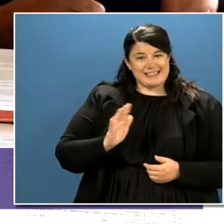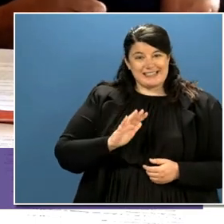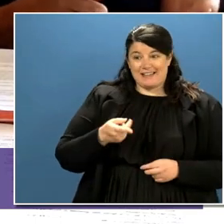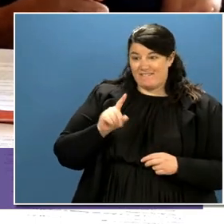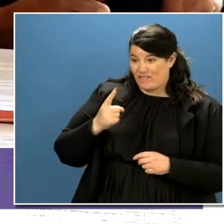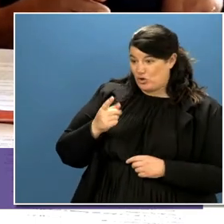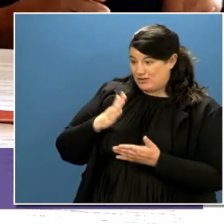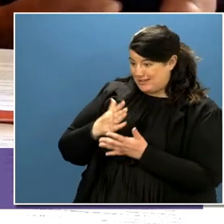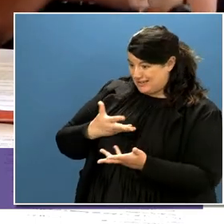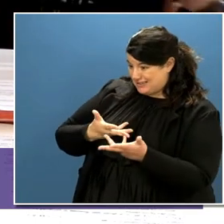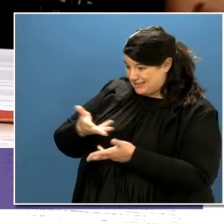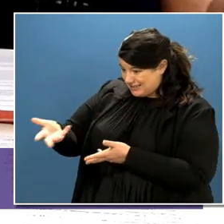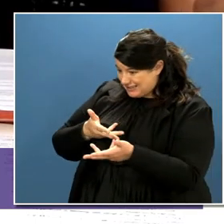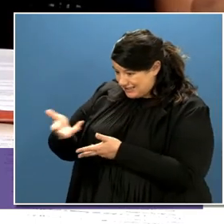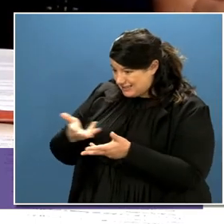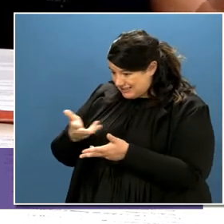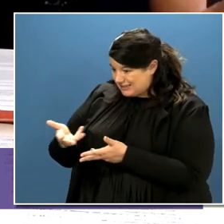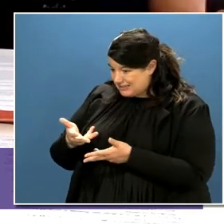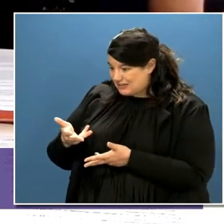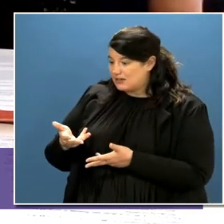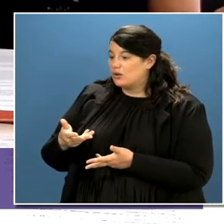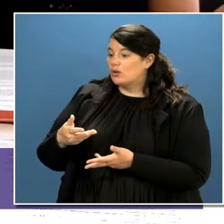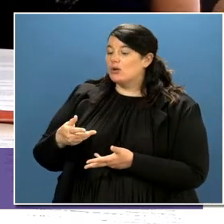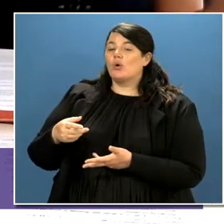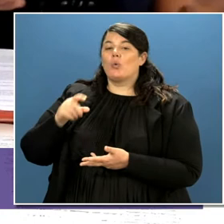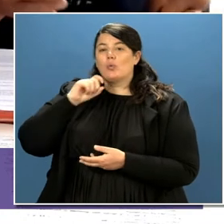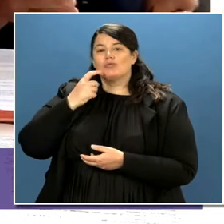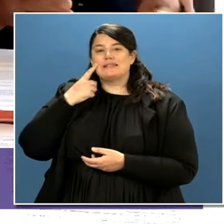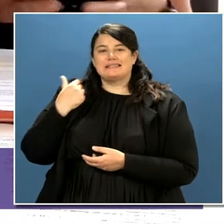that person might have actually put paid to any of their concerns, and some of